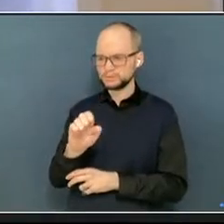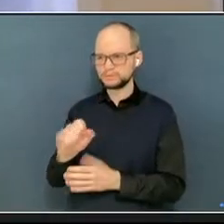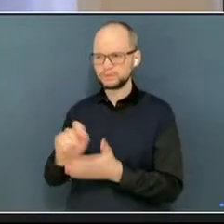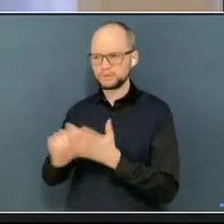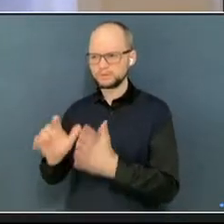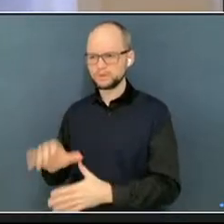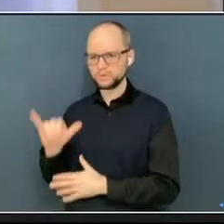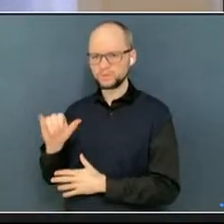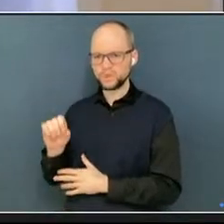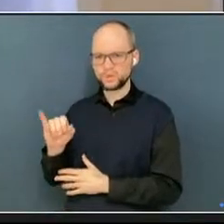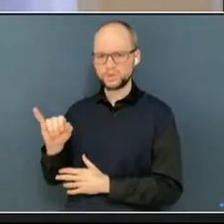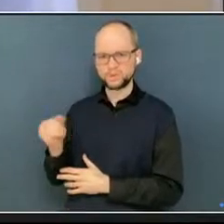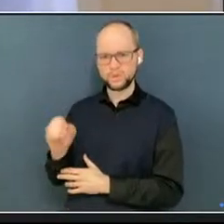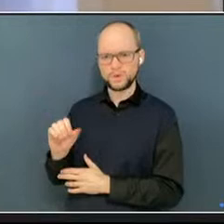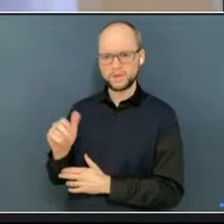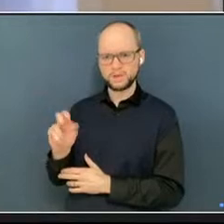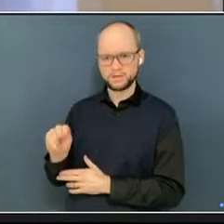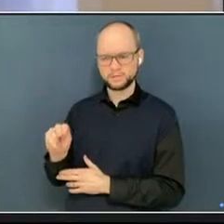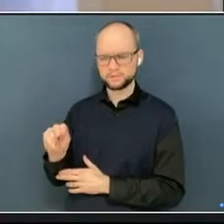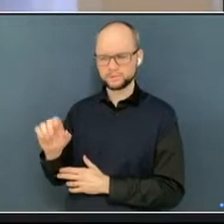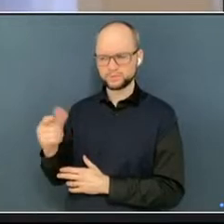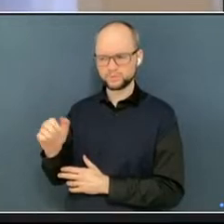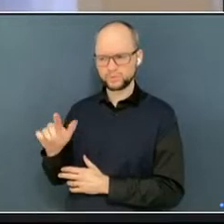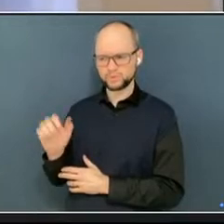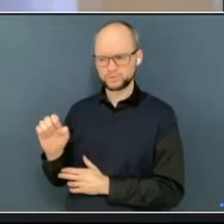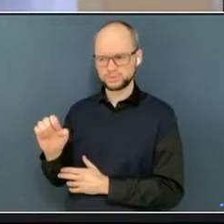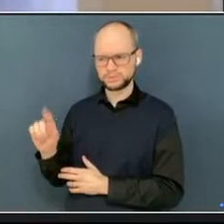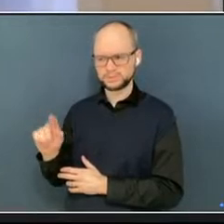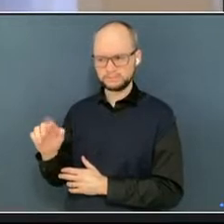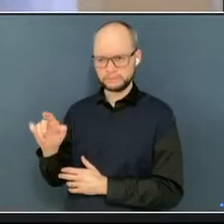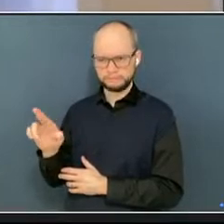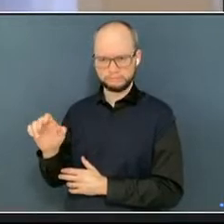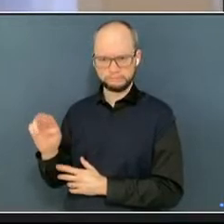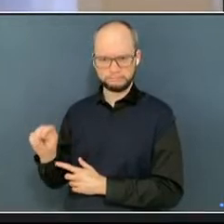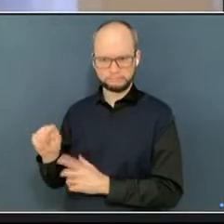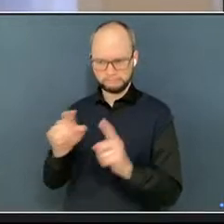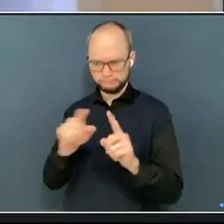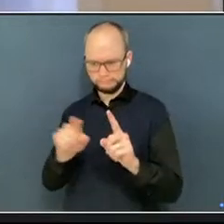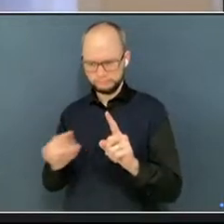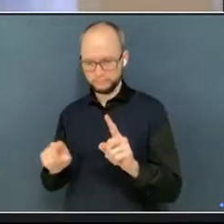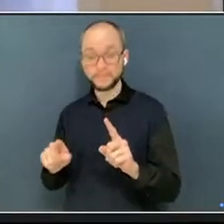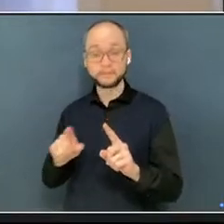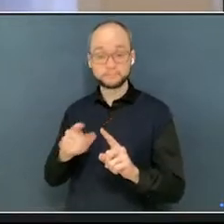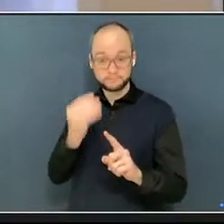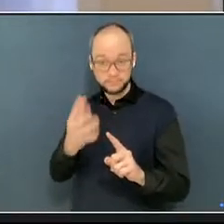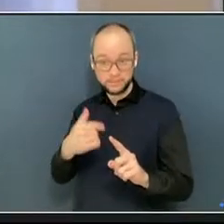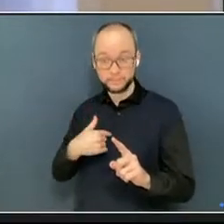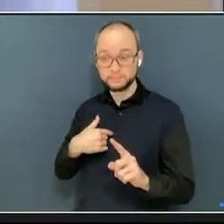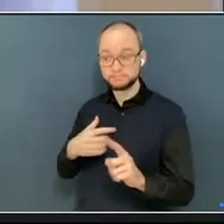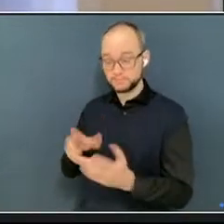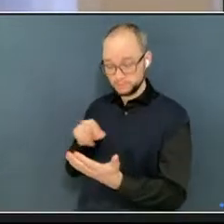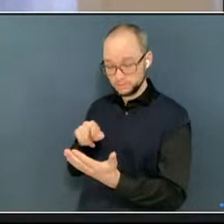This book would leave a great impression on me as I reread it in my early 20s.